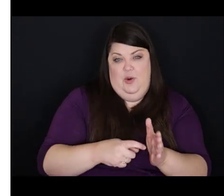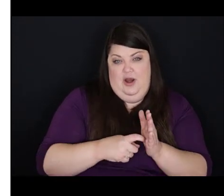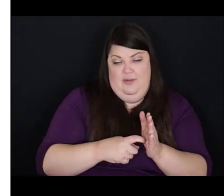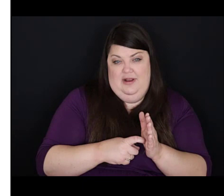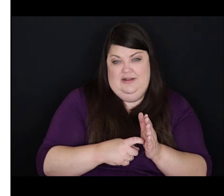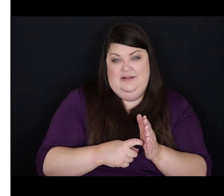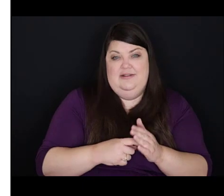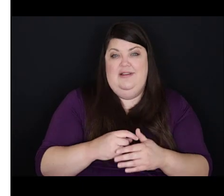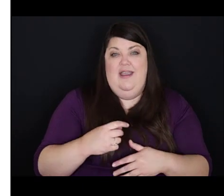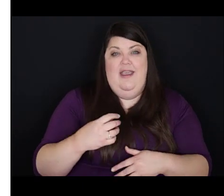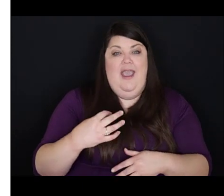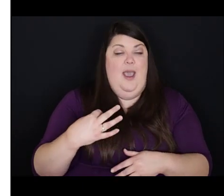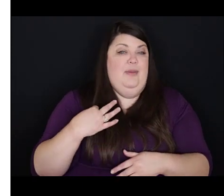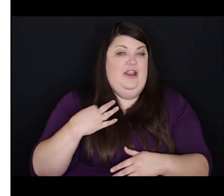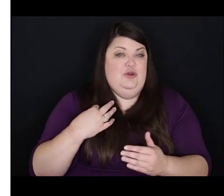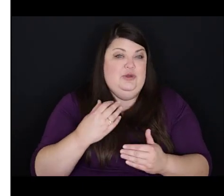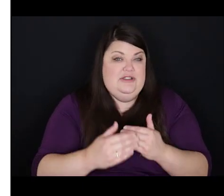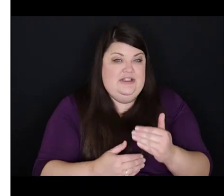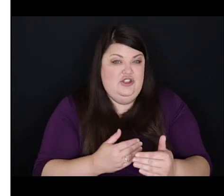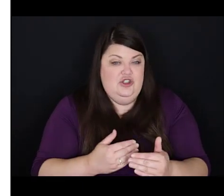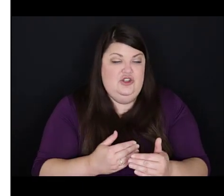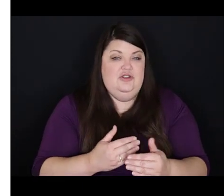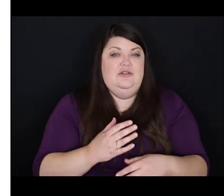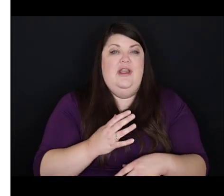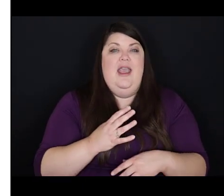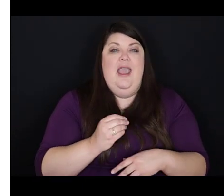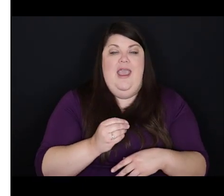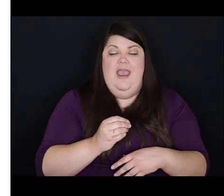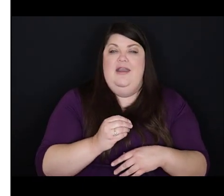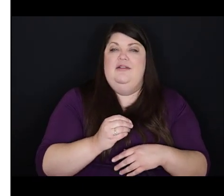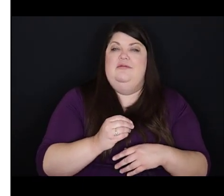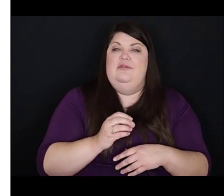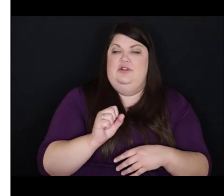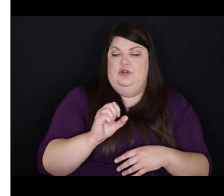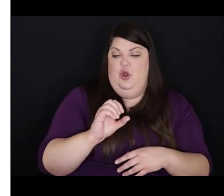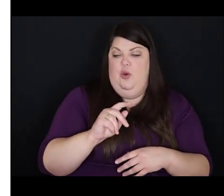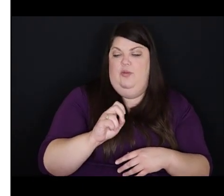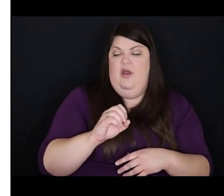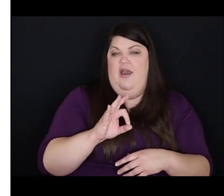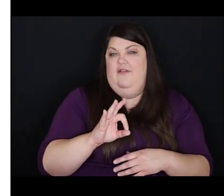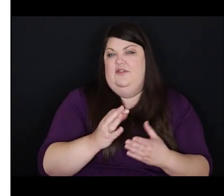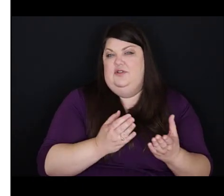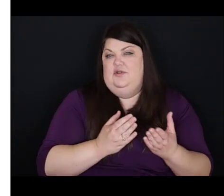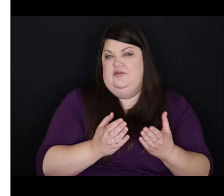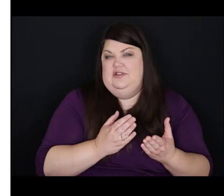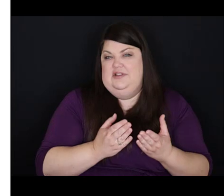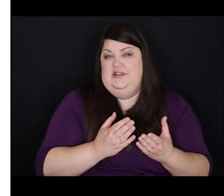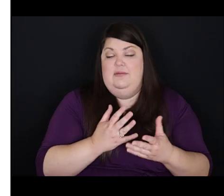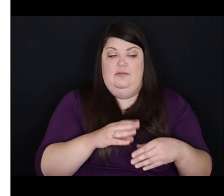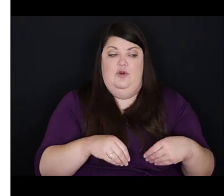application procedures, and scope of services that may be provided to eligible individuals;